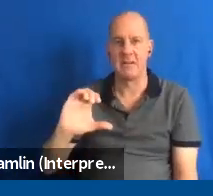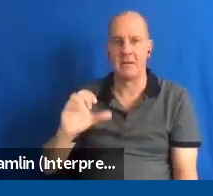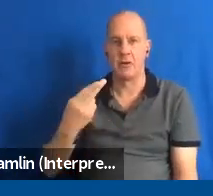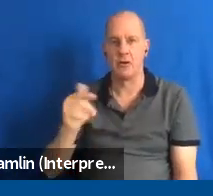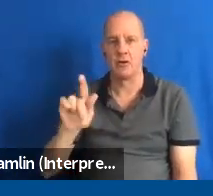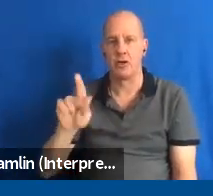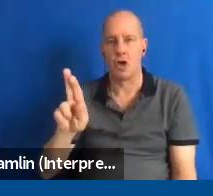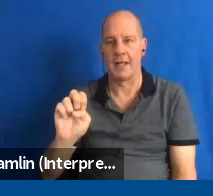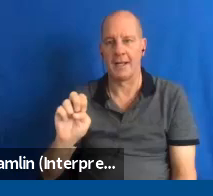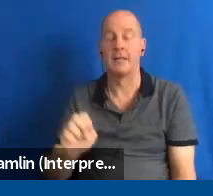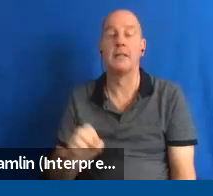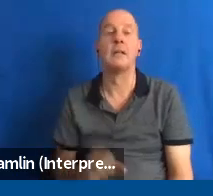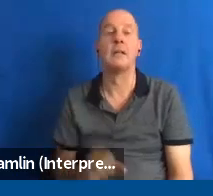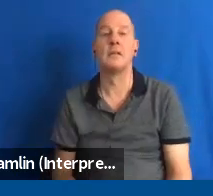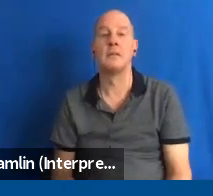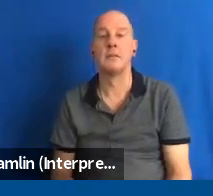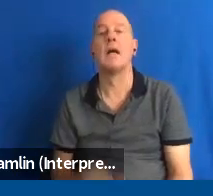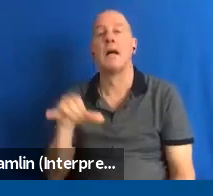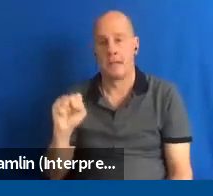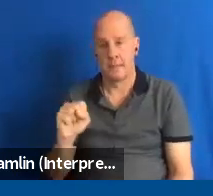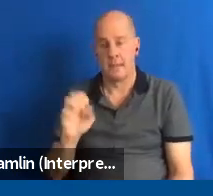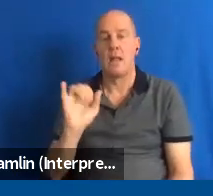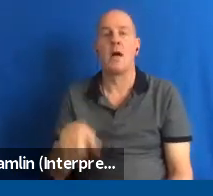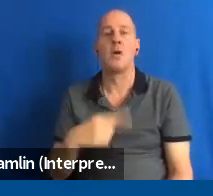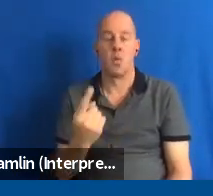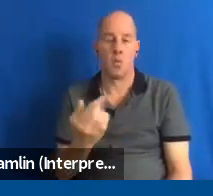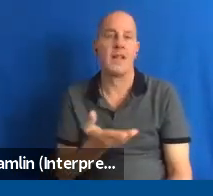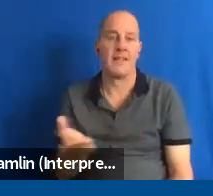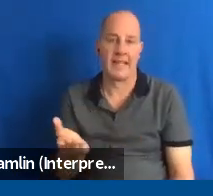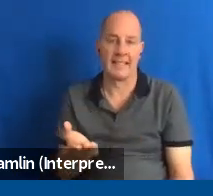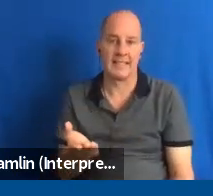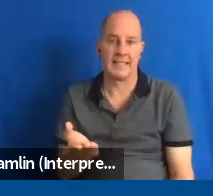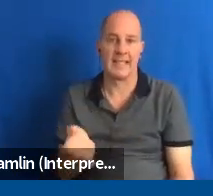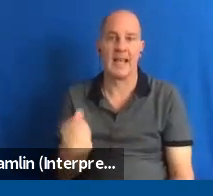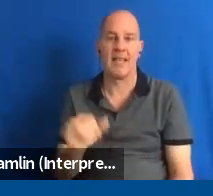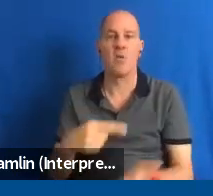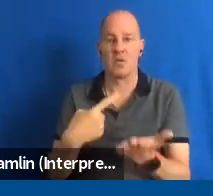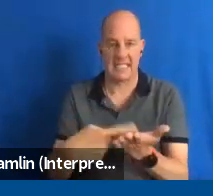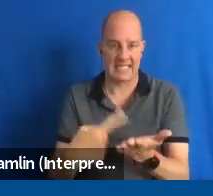This is Charlotte. So, yes, that was one of the things that was discussed